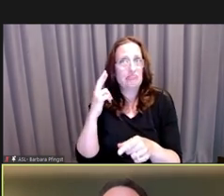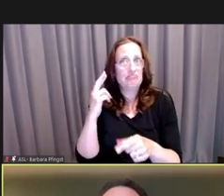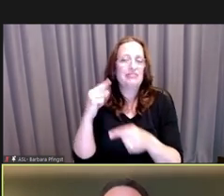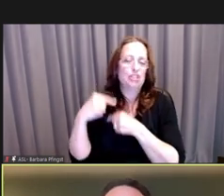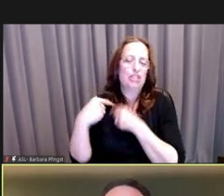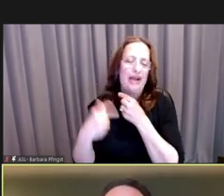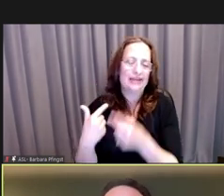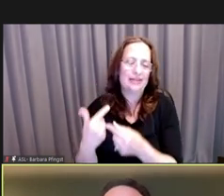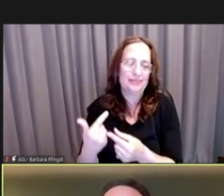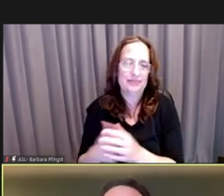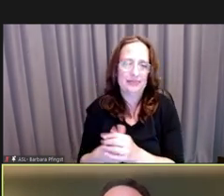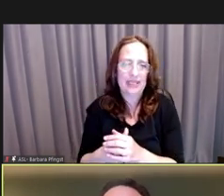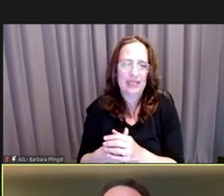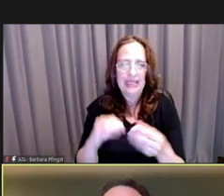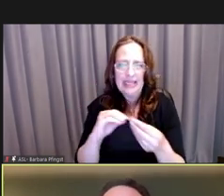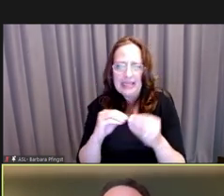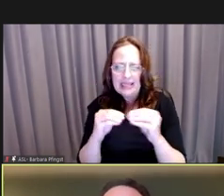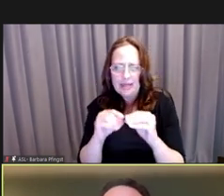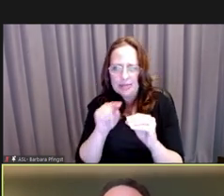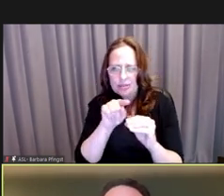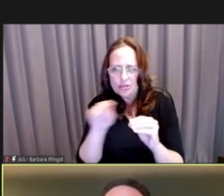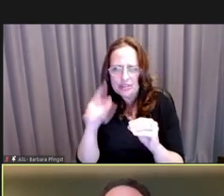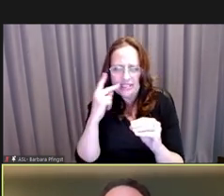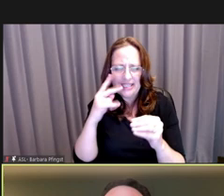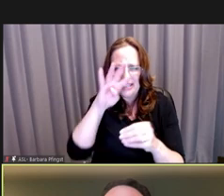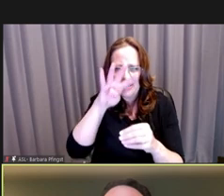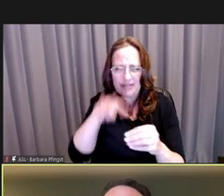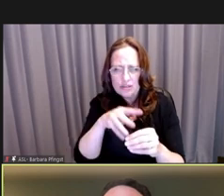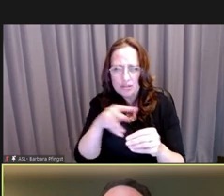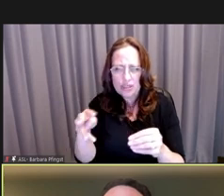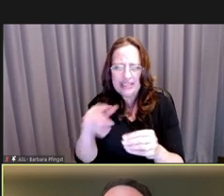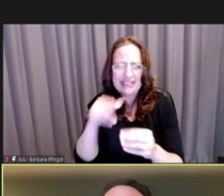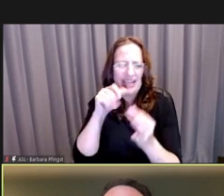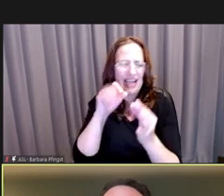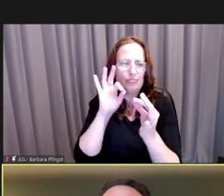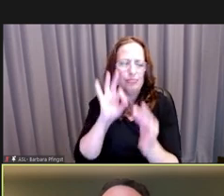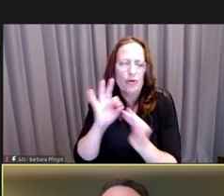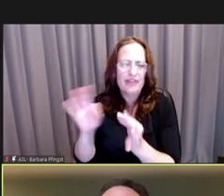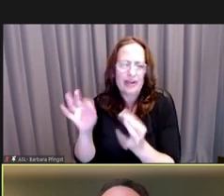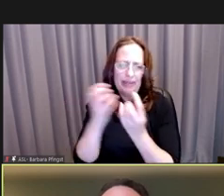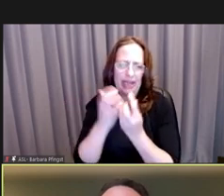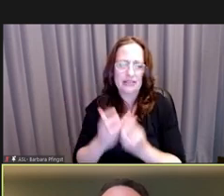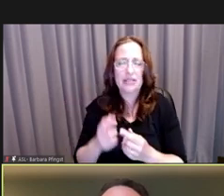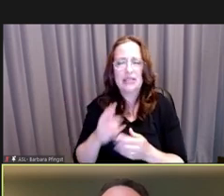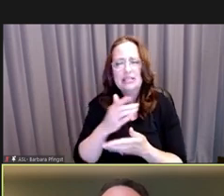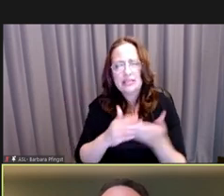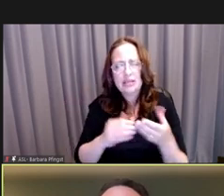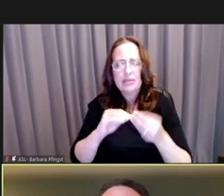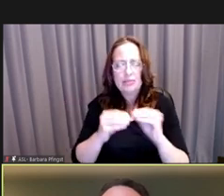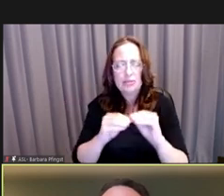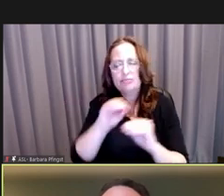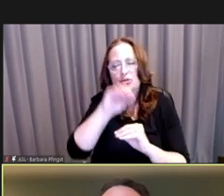The numbers don't match up perfectly. Because different studies will reflect different percentages. But you have a child with congenital hearing loss,